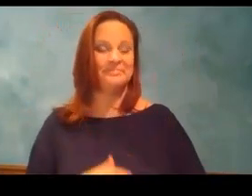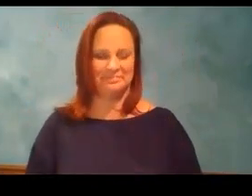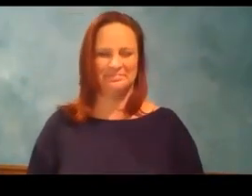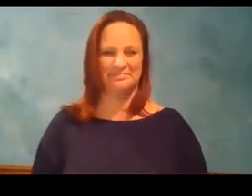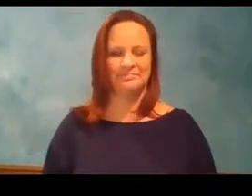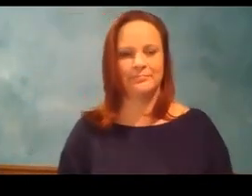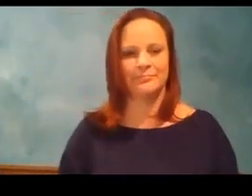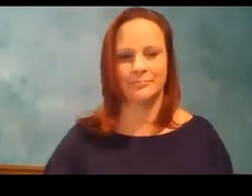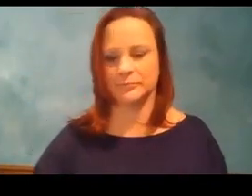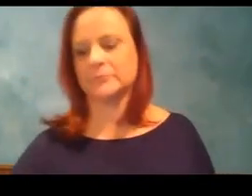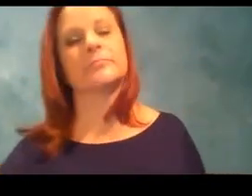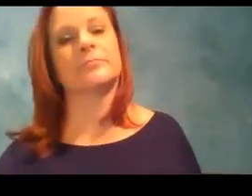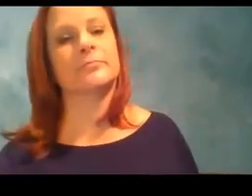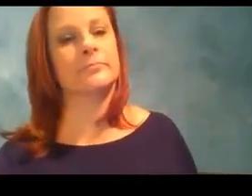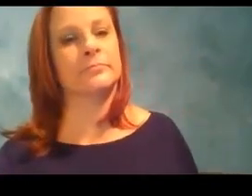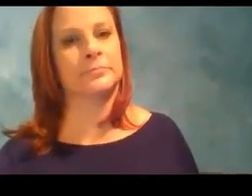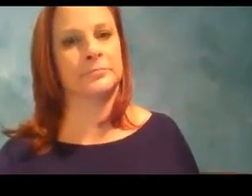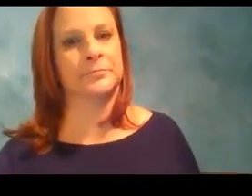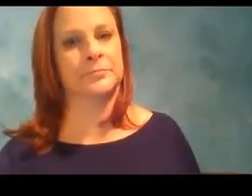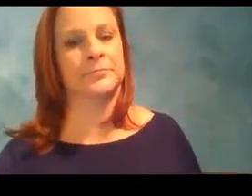Got it? Okay.